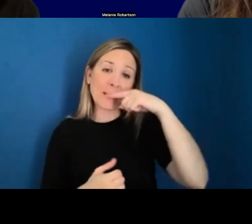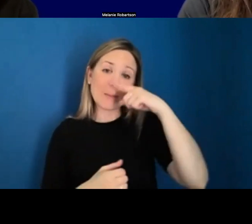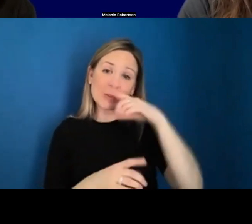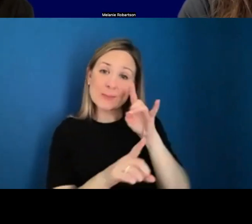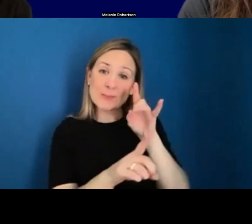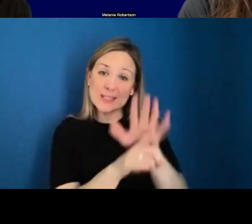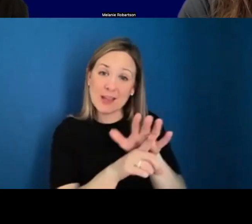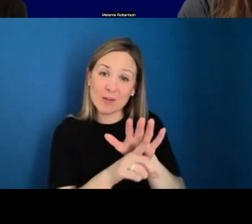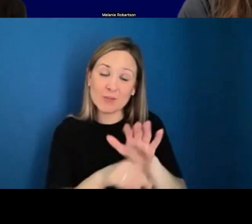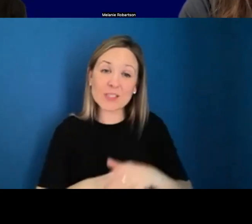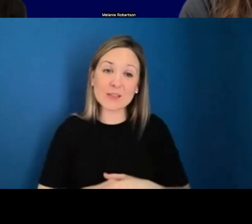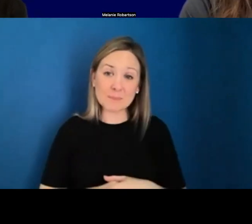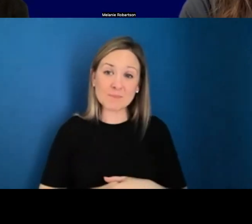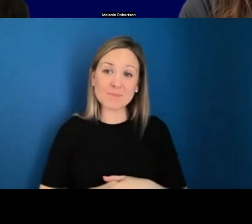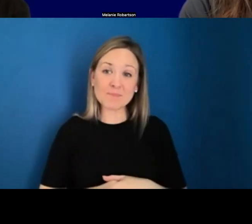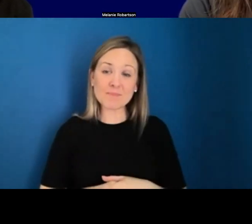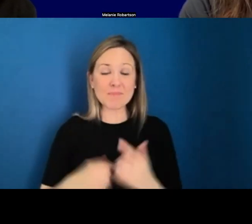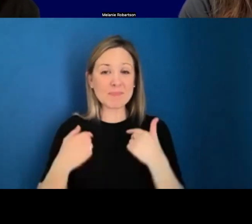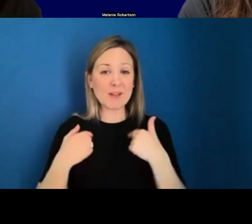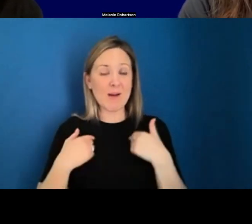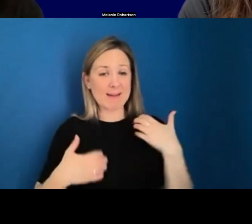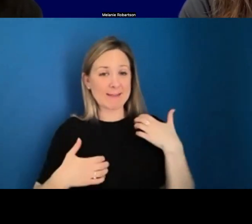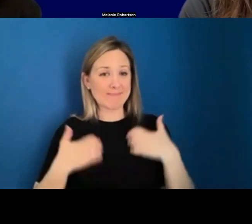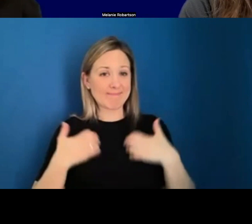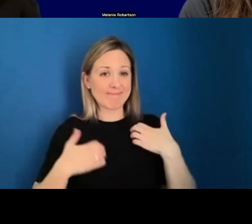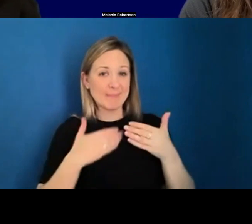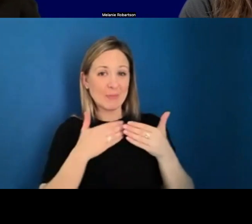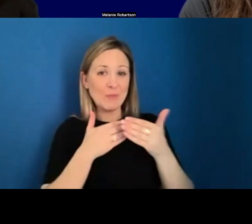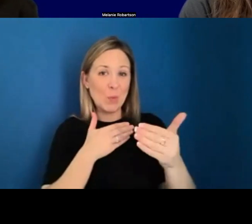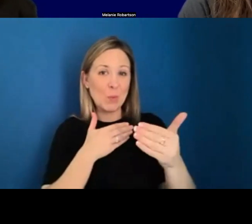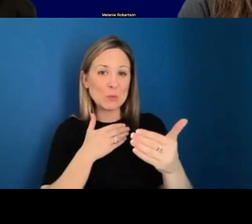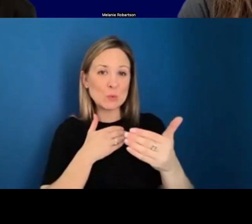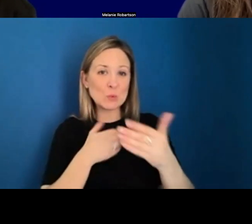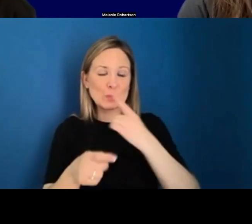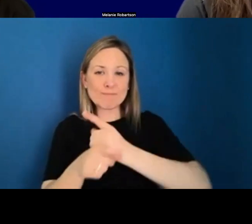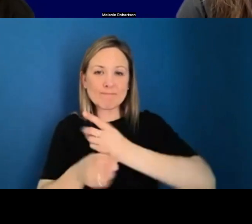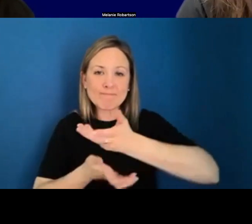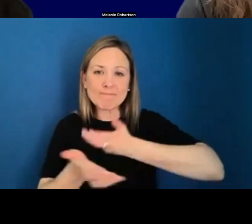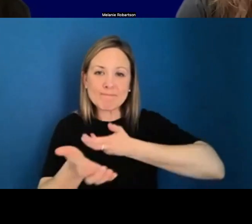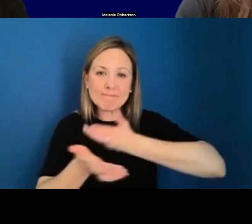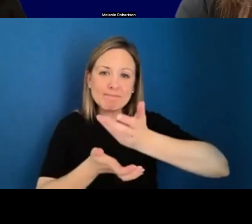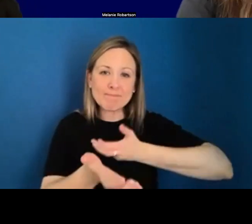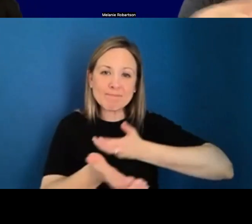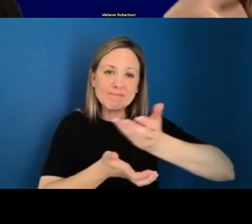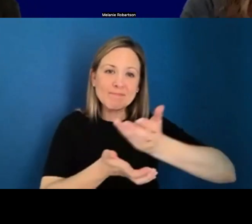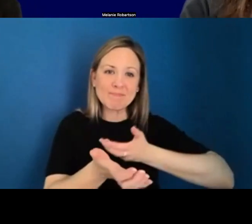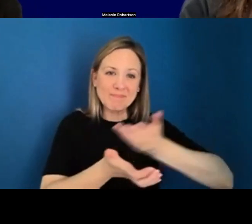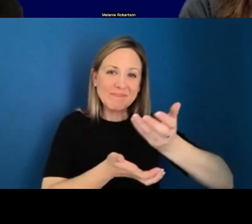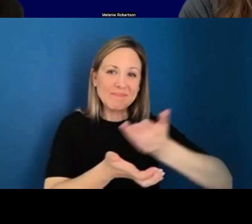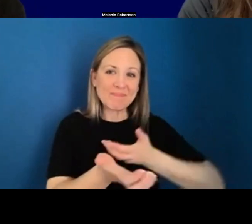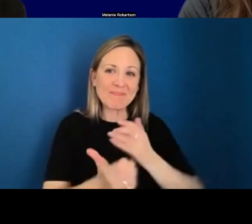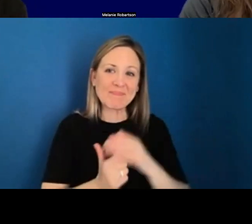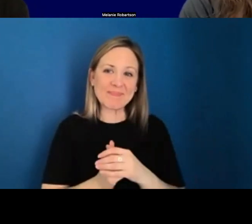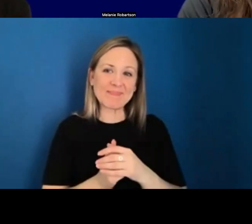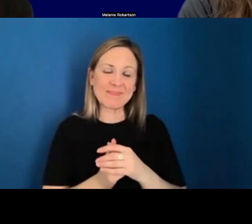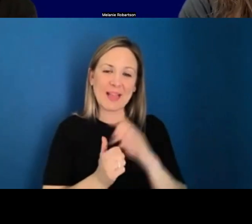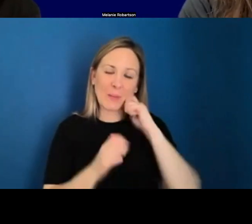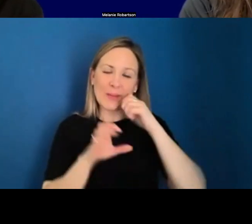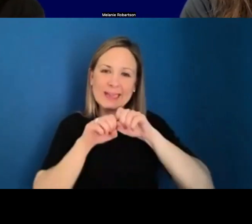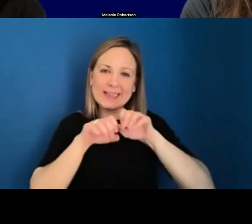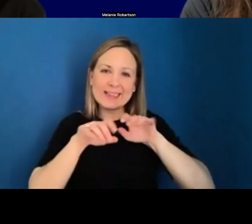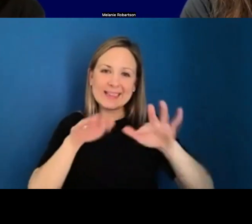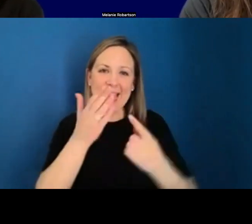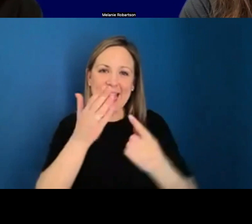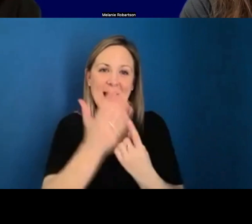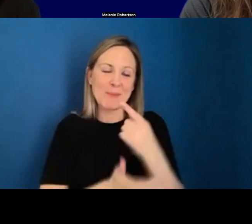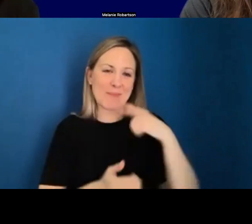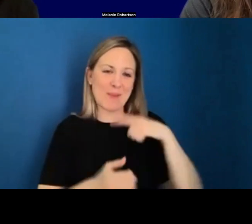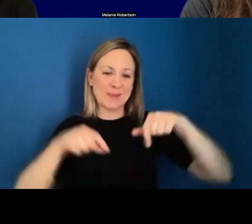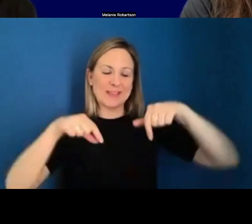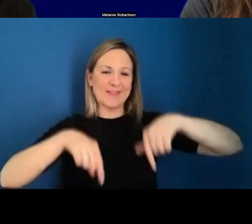and I look forward to the conversations that are going to ensue because of this and future